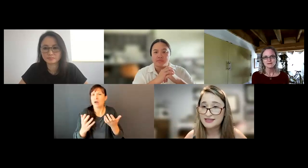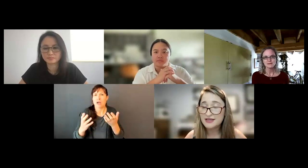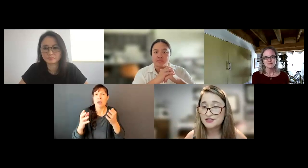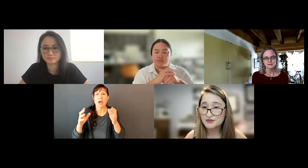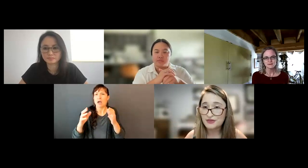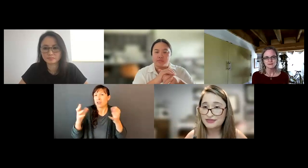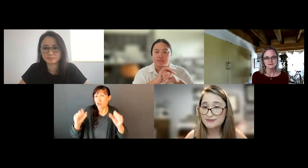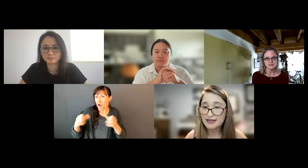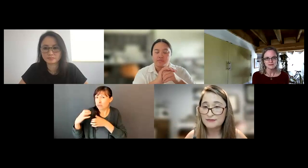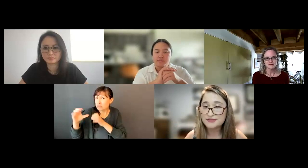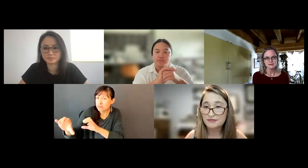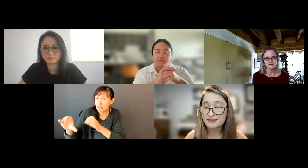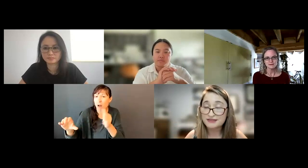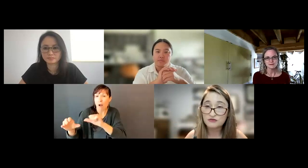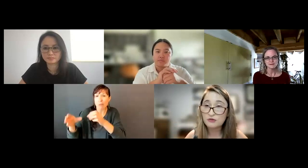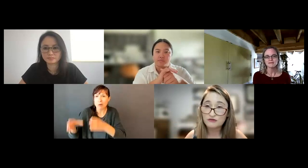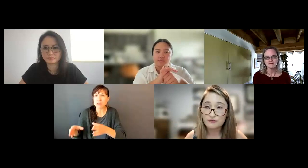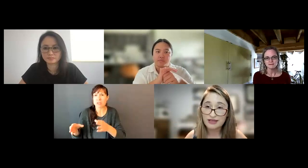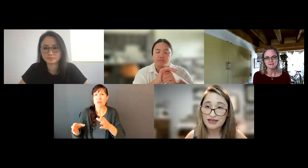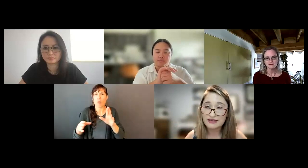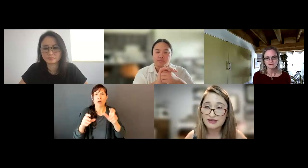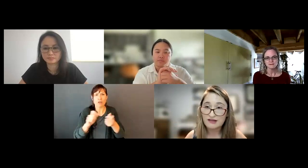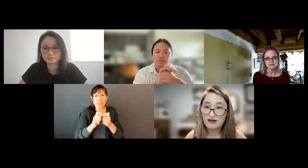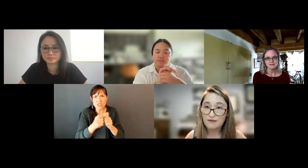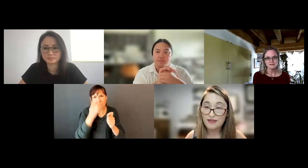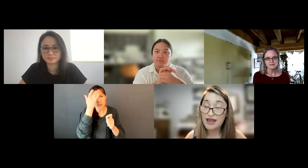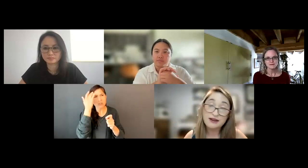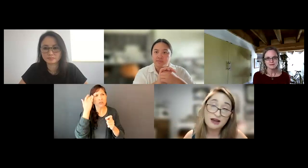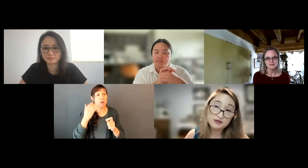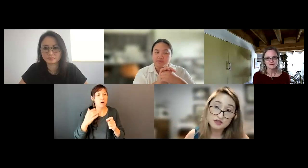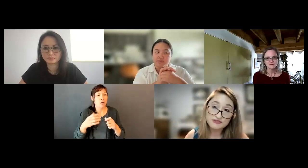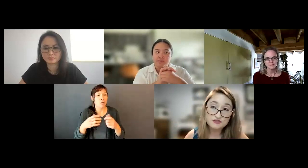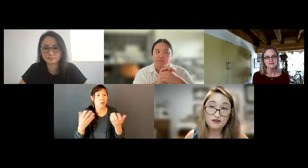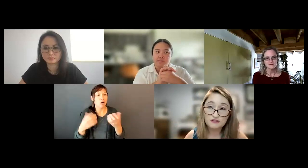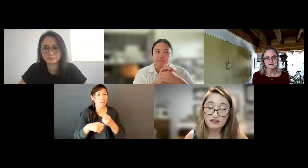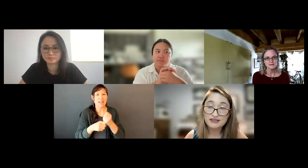"so that this becomes something that's doable for me "and not so much of a struggle."